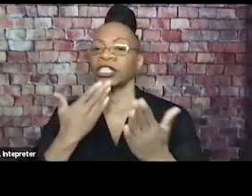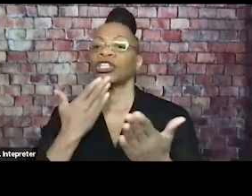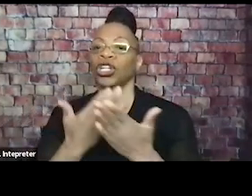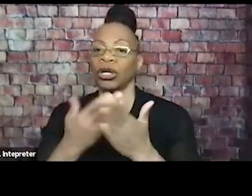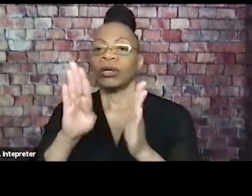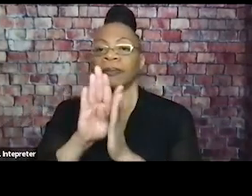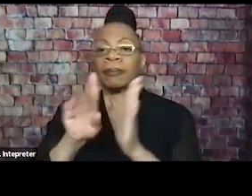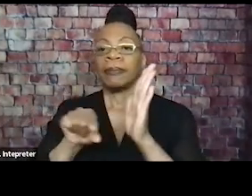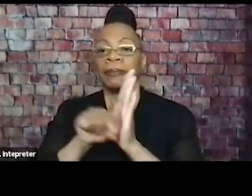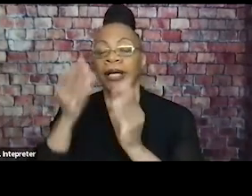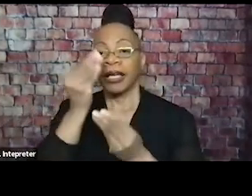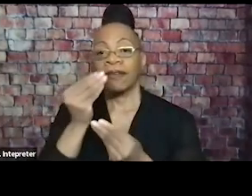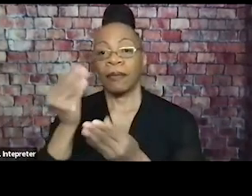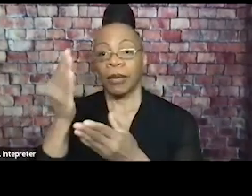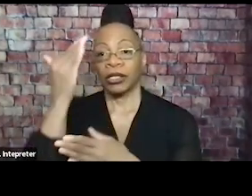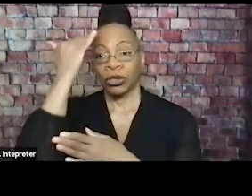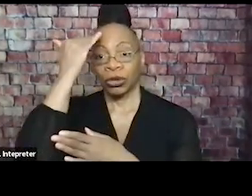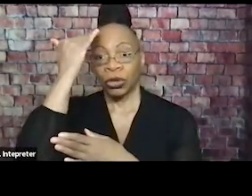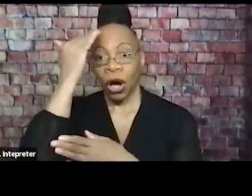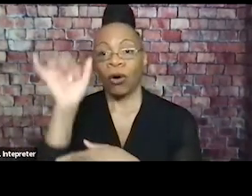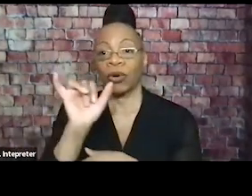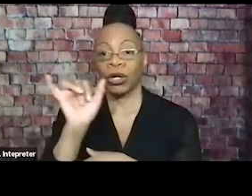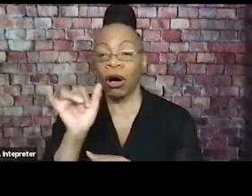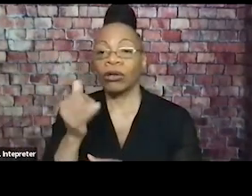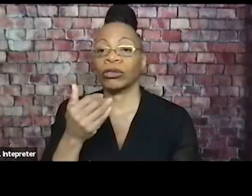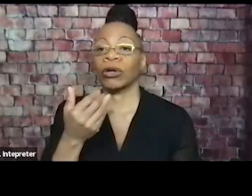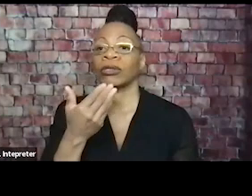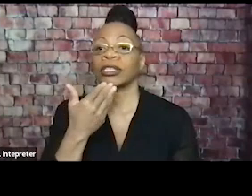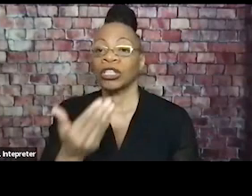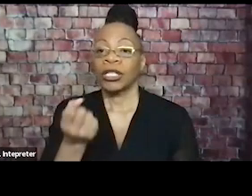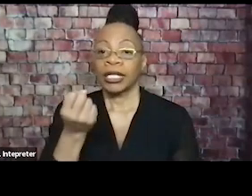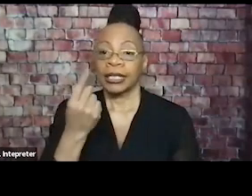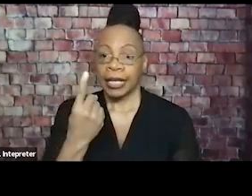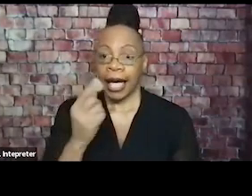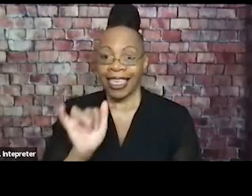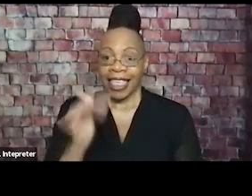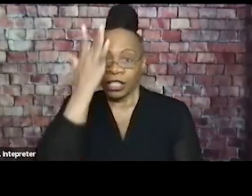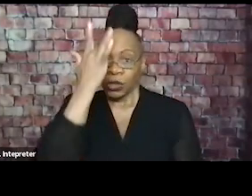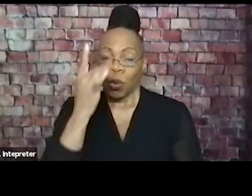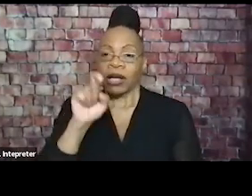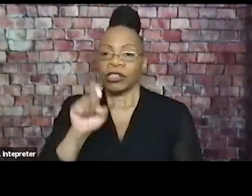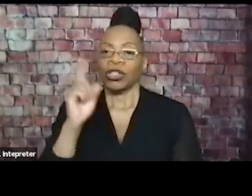to know and it's good to understand this, and this is why you should always have a substance use history section